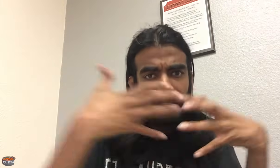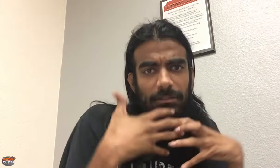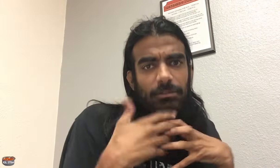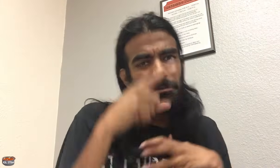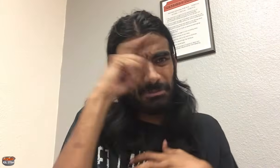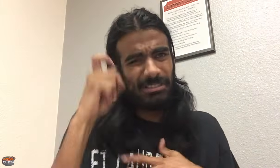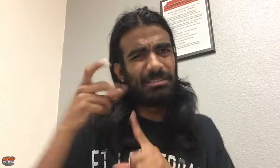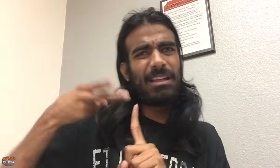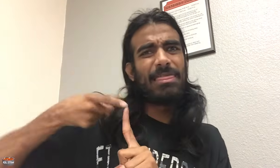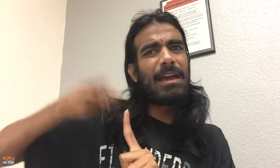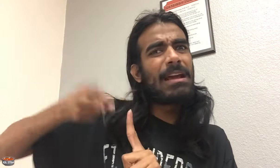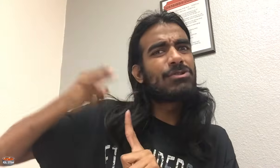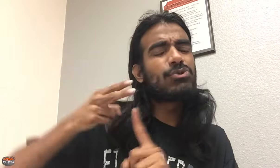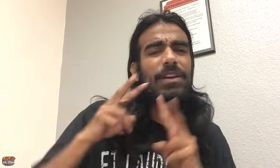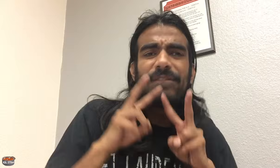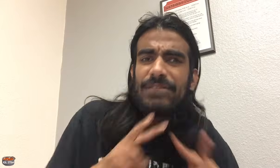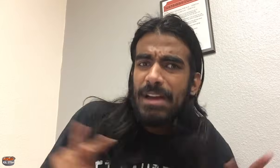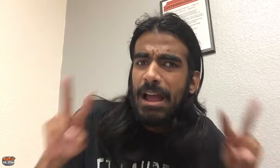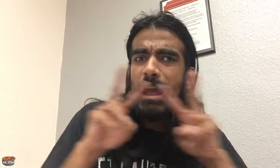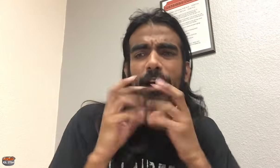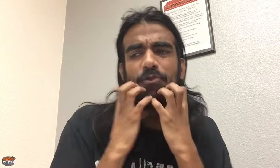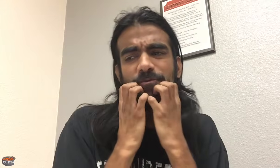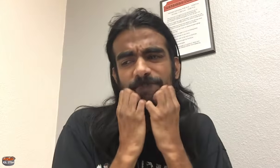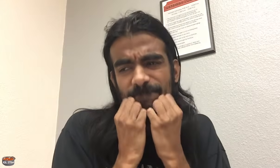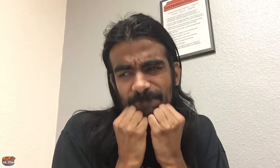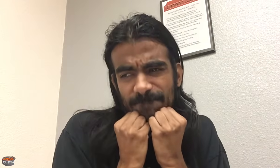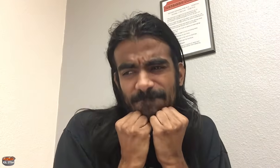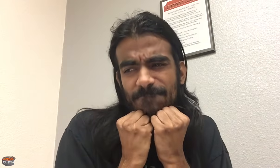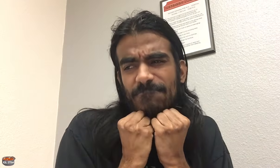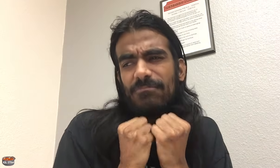films from before because there's such a rich history